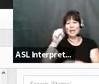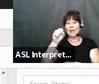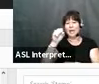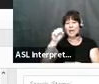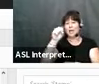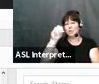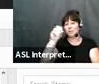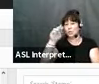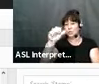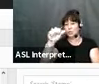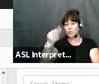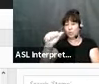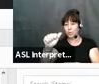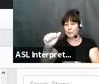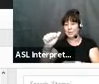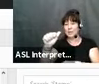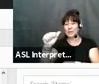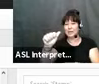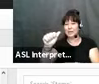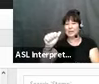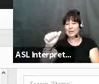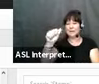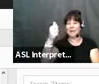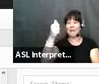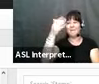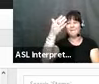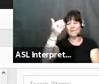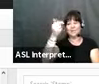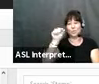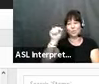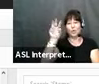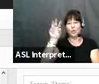We are at fifteen point six cases per 100,000 population per day,